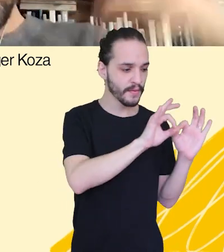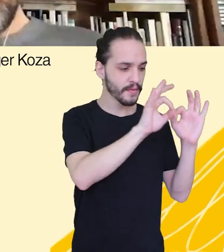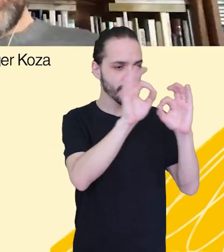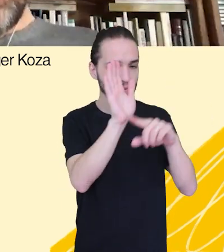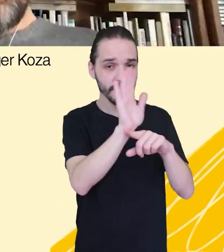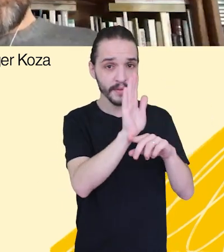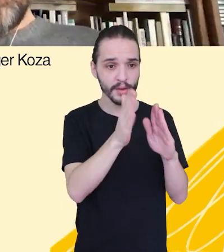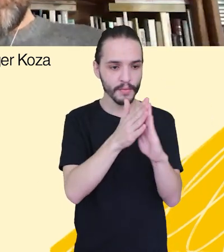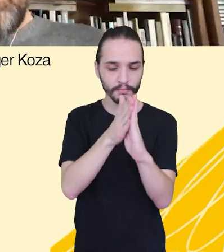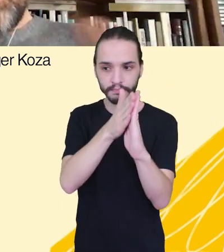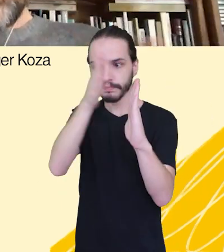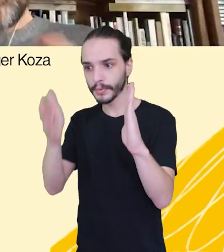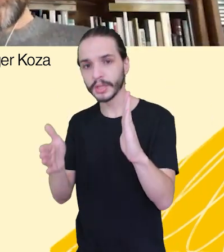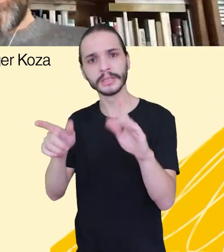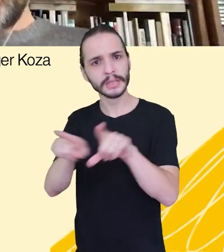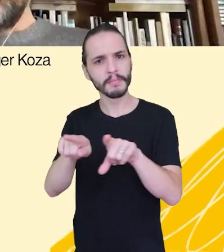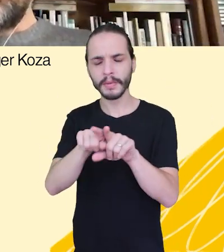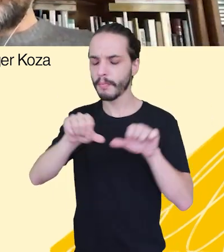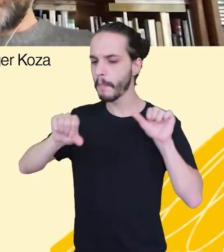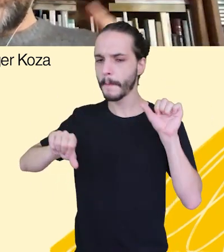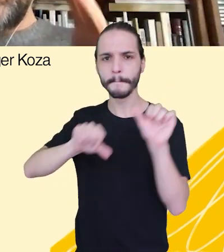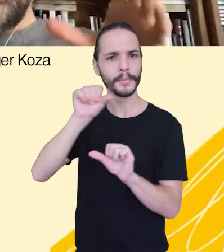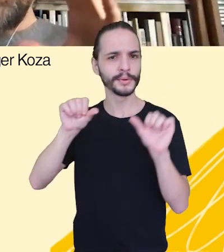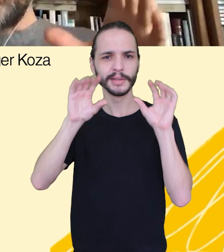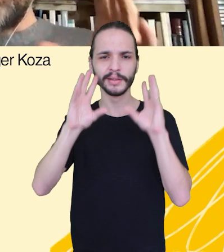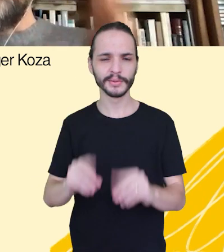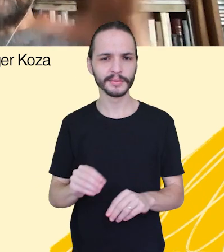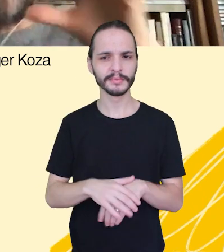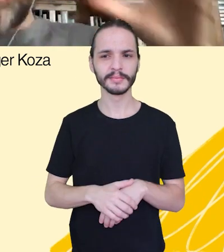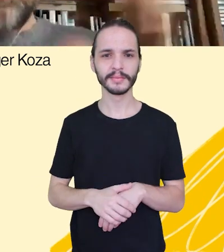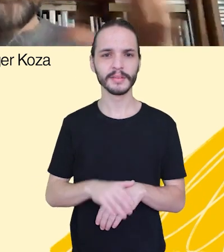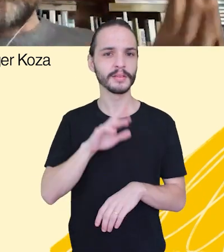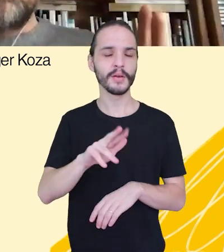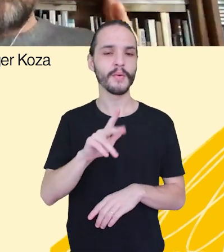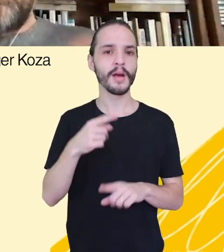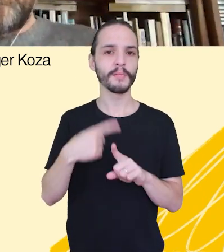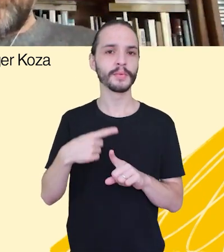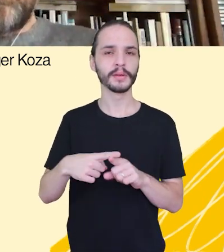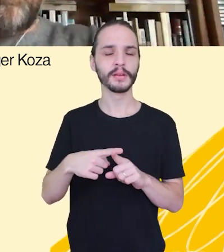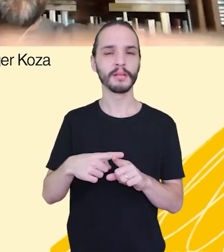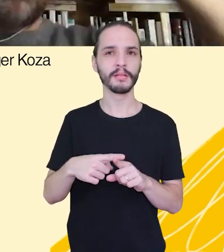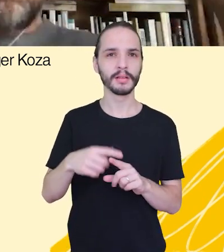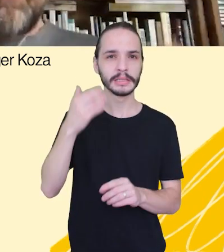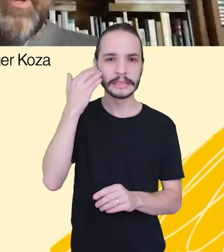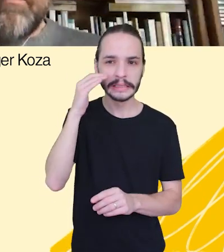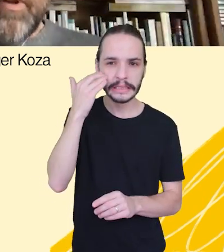Not because there is a kind of reinterpretation for the whole film.